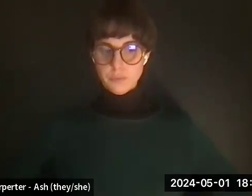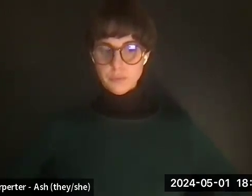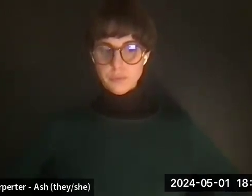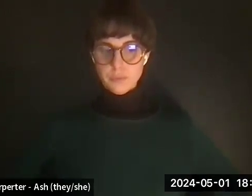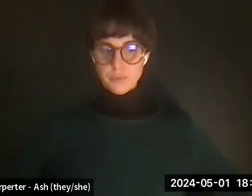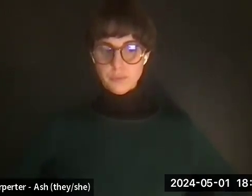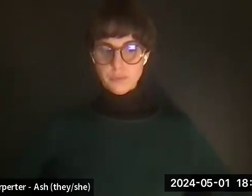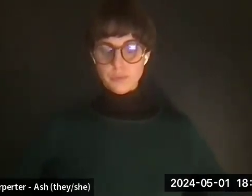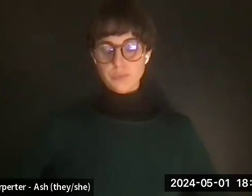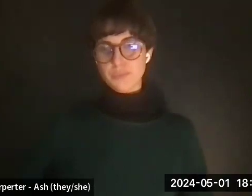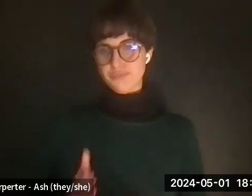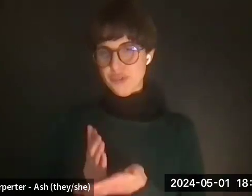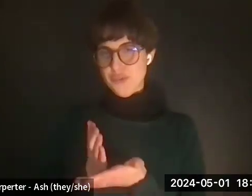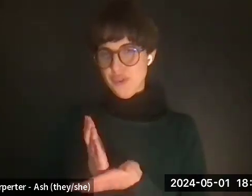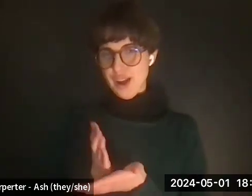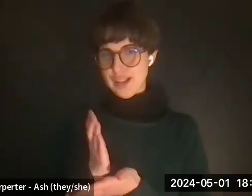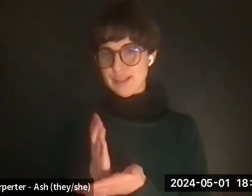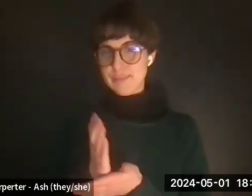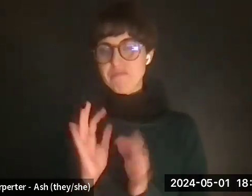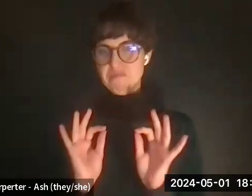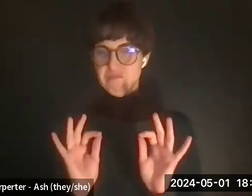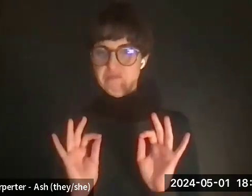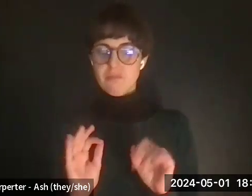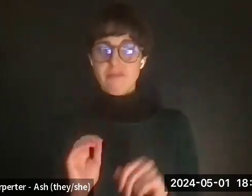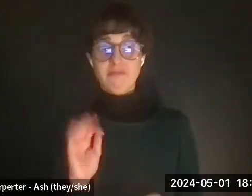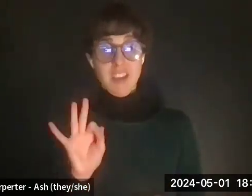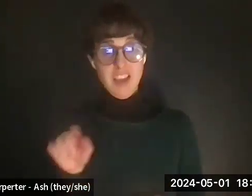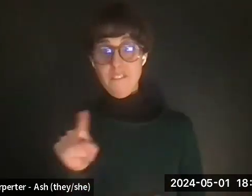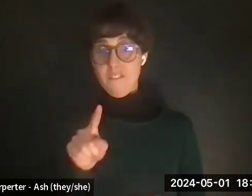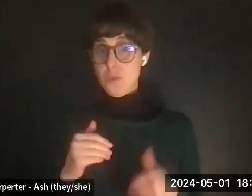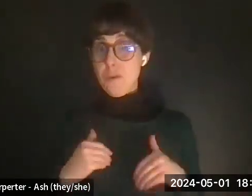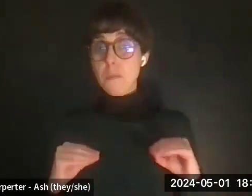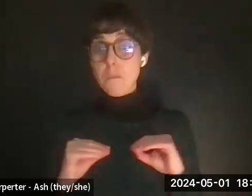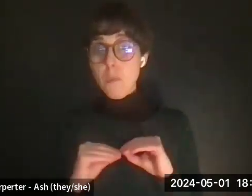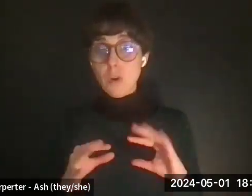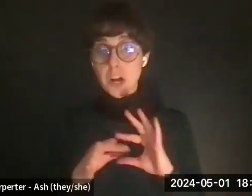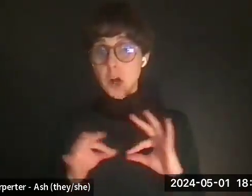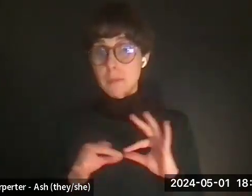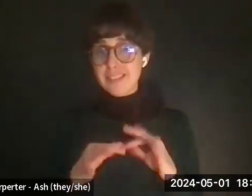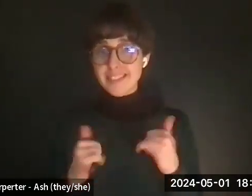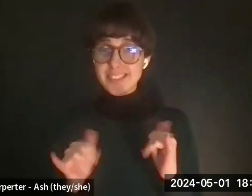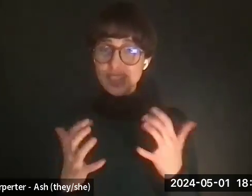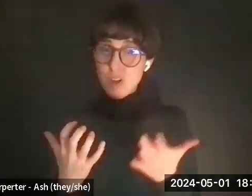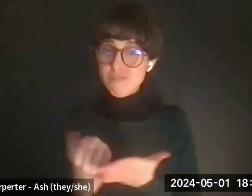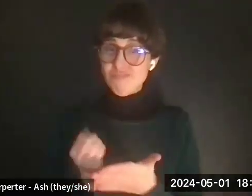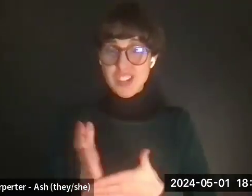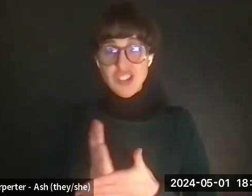All right. If you have comments you would still like to share and weren't able to do so at this meeting, we still have one more meeting coming up.